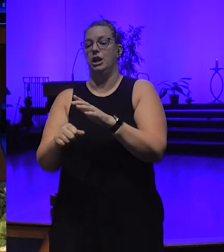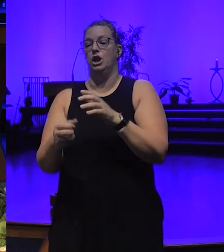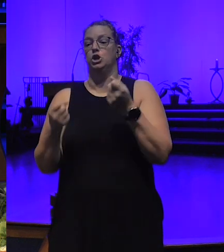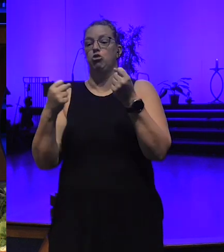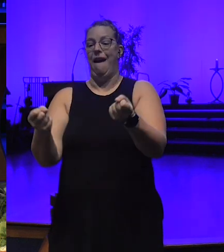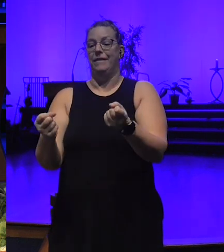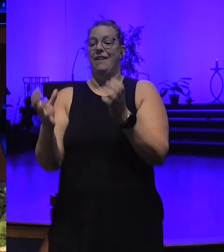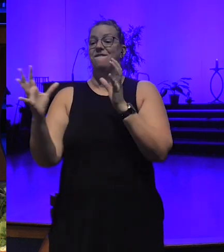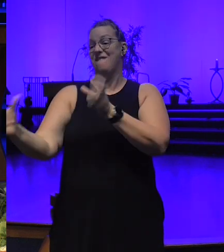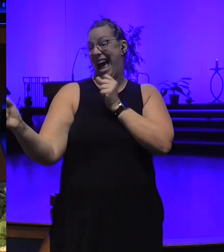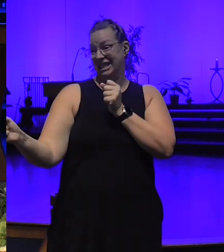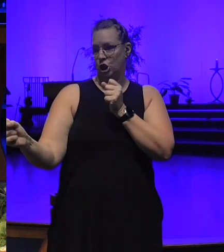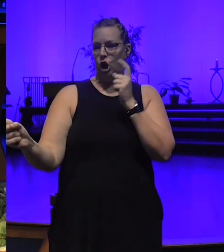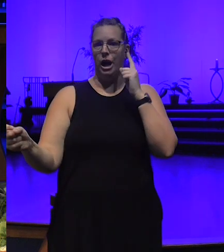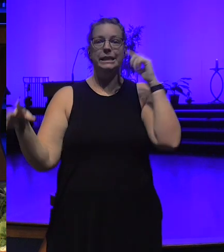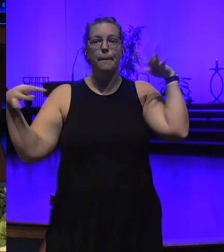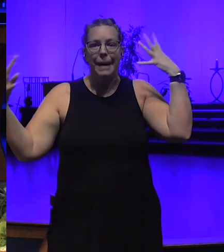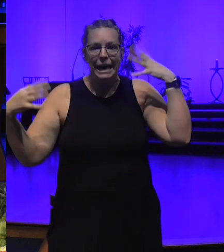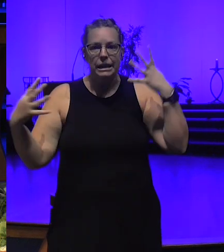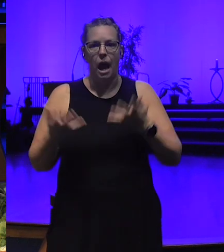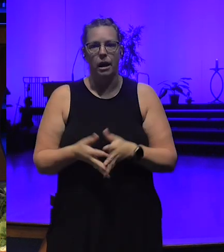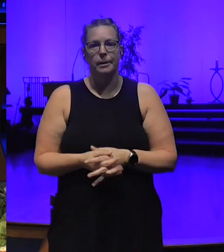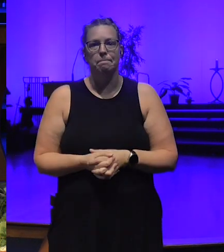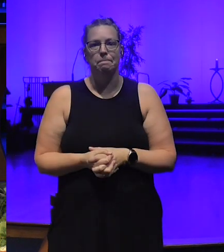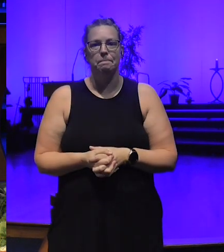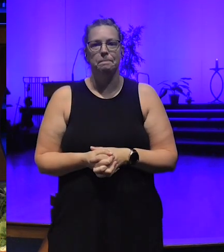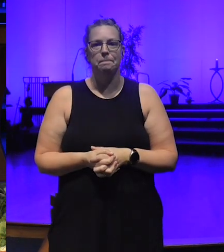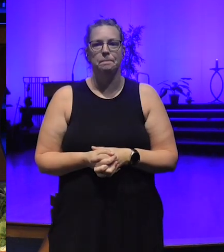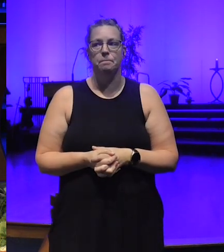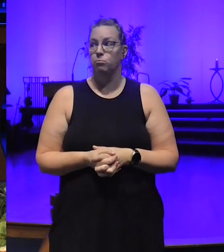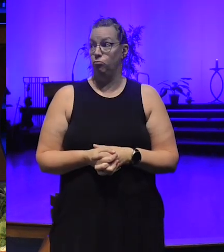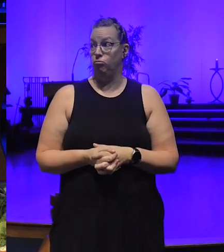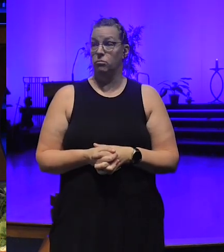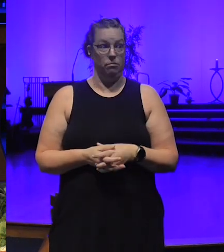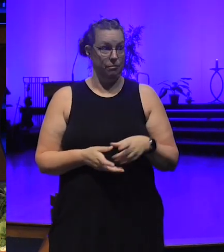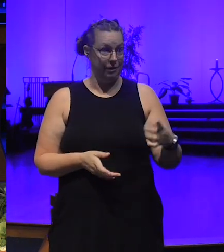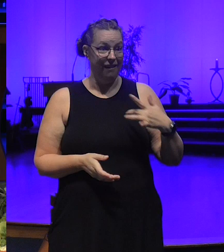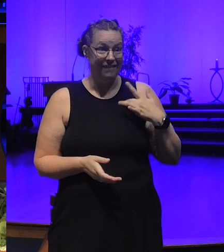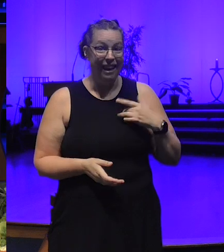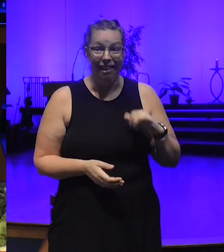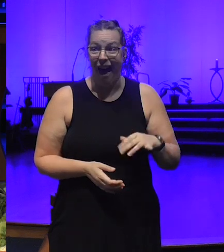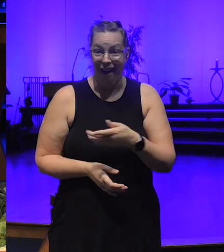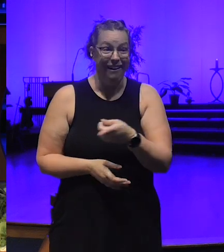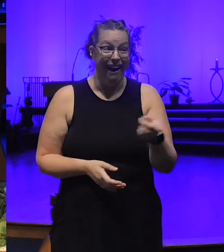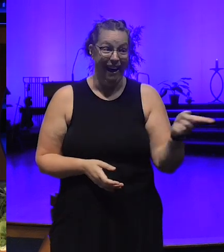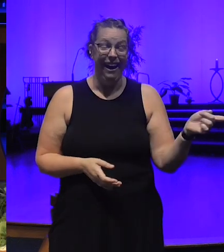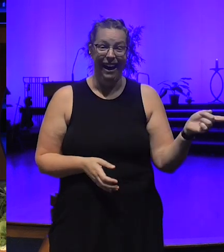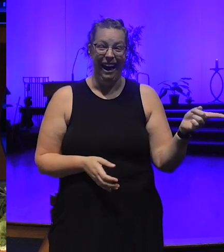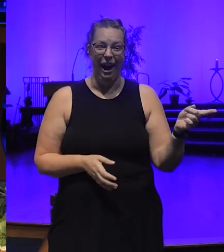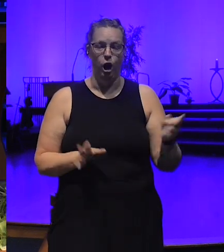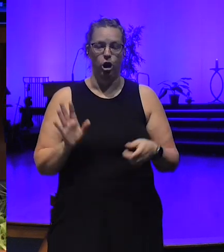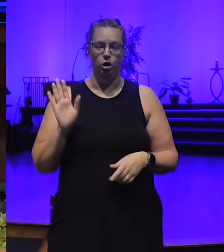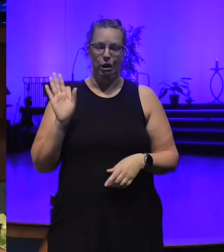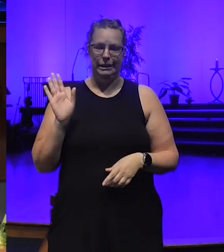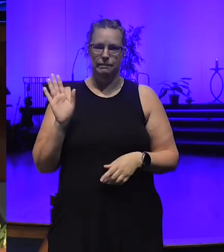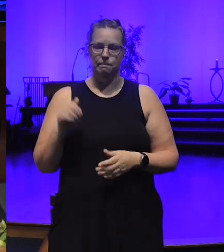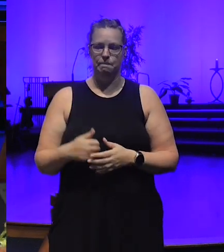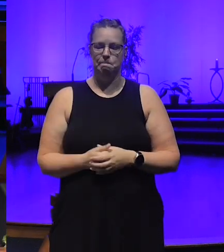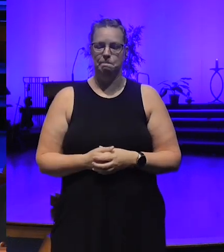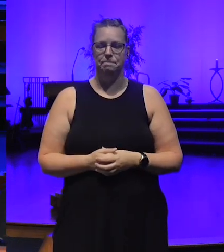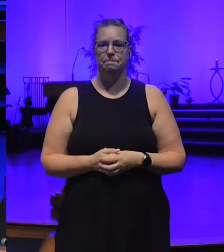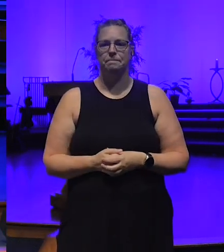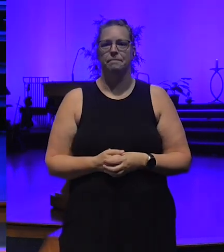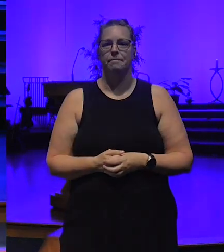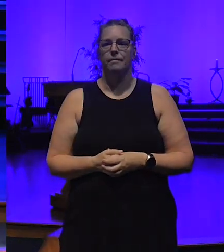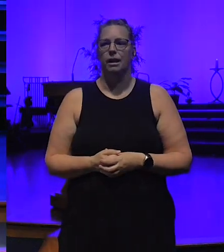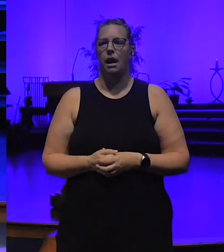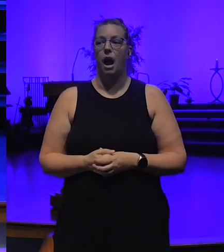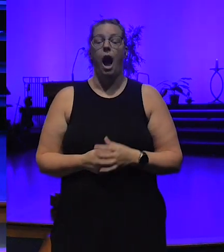maniac do you resonate with that when you're in traffic and on the road I'm on a two-lane Highway